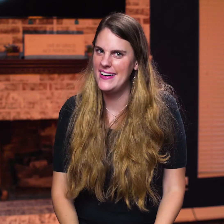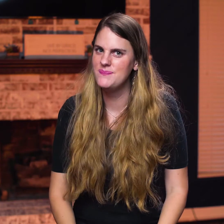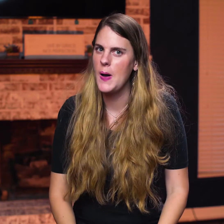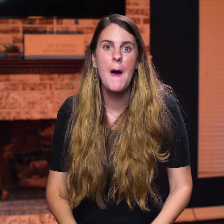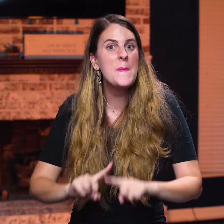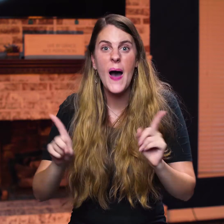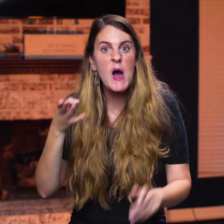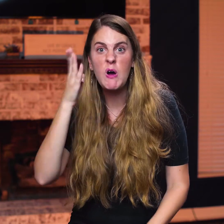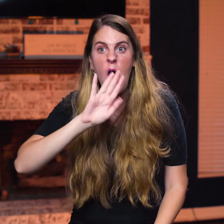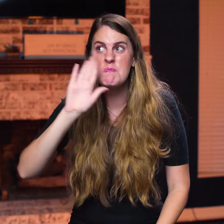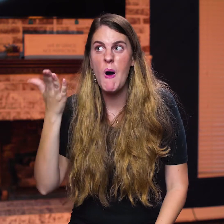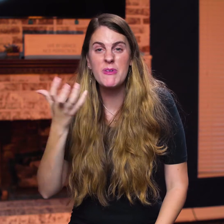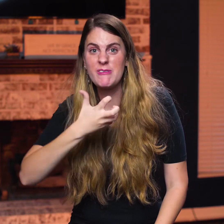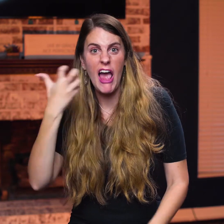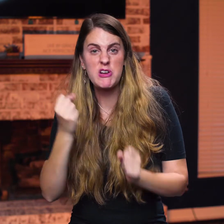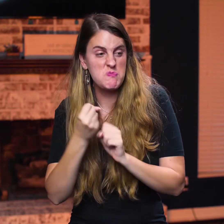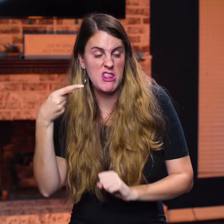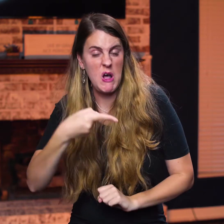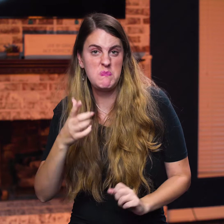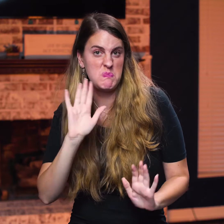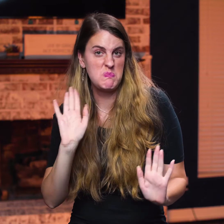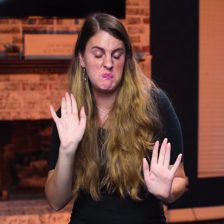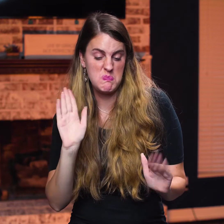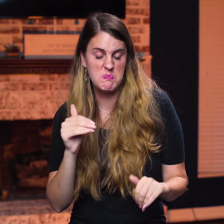and God never gets angry with him for it.